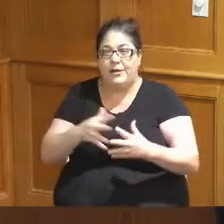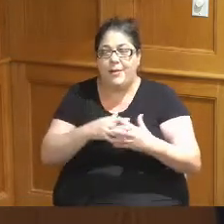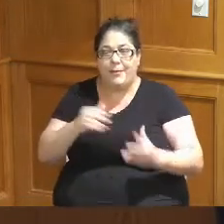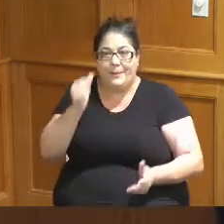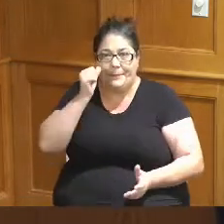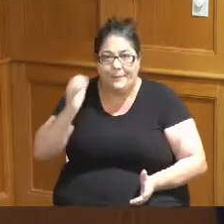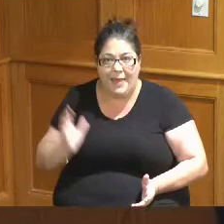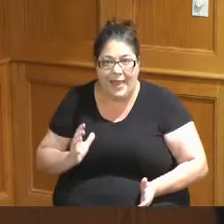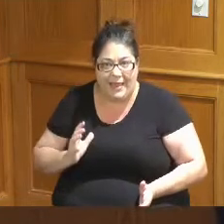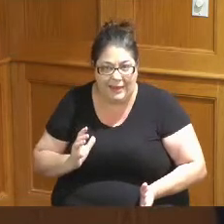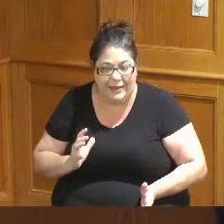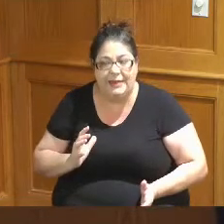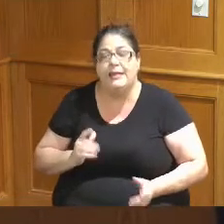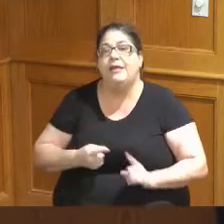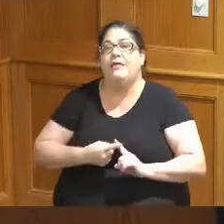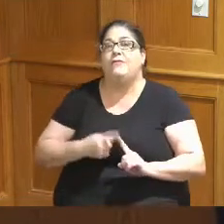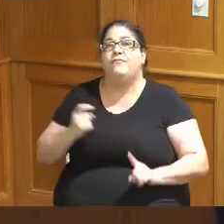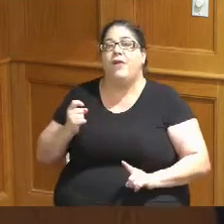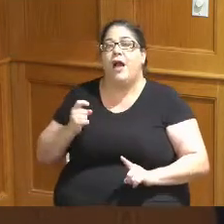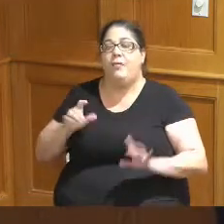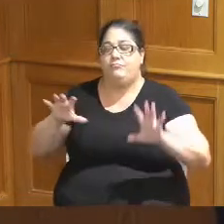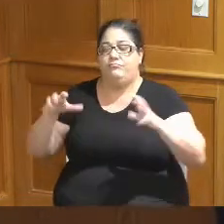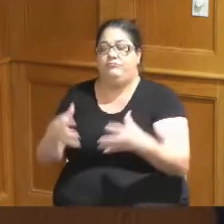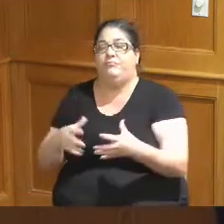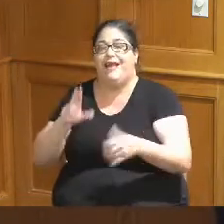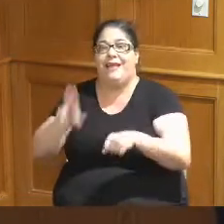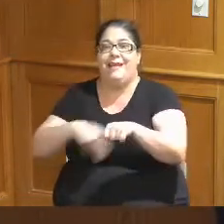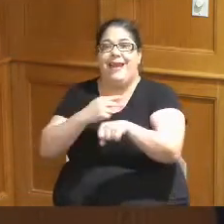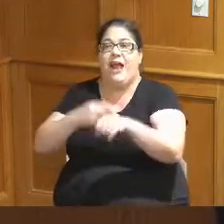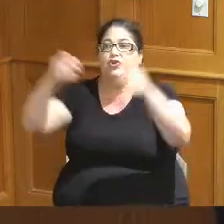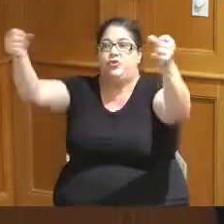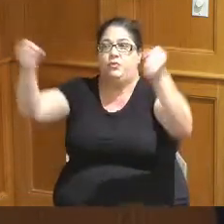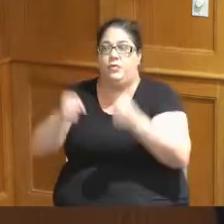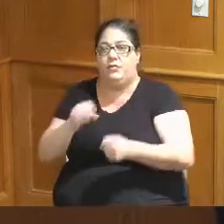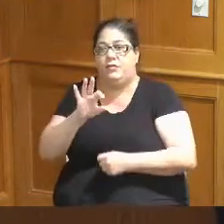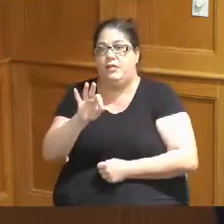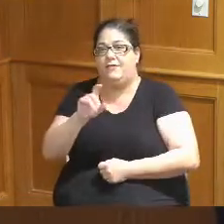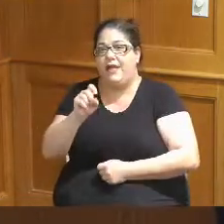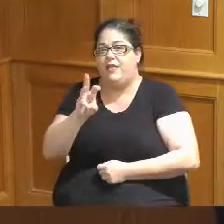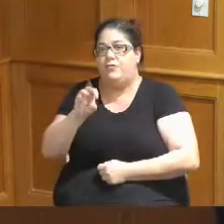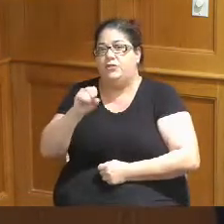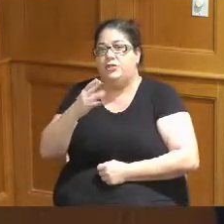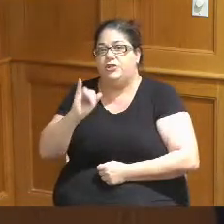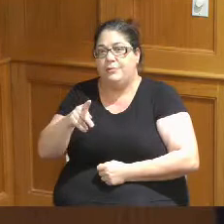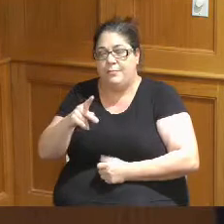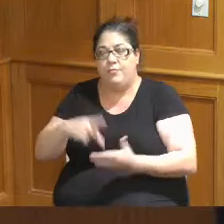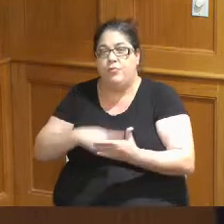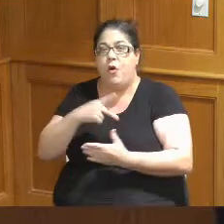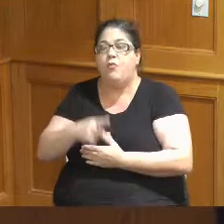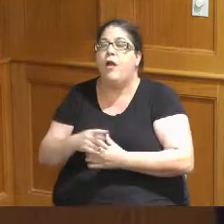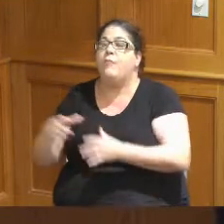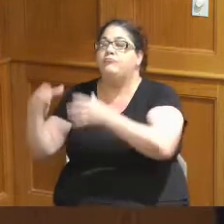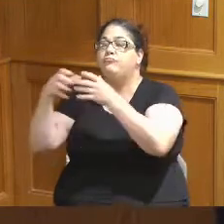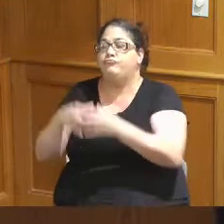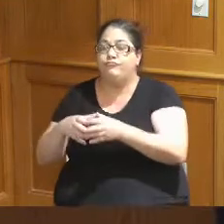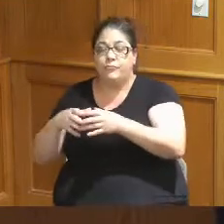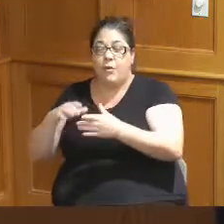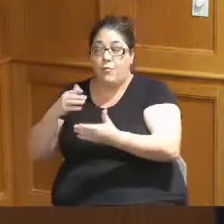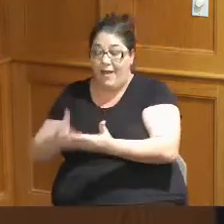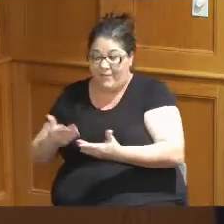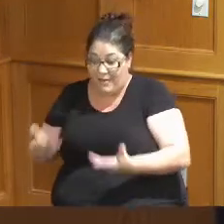from a fellowship National fellowship program toured the Cincinnati Black Music Walk of Fame